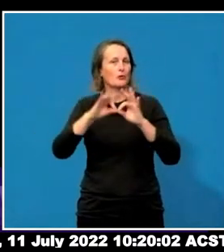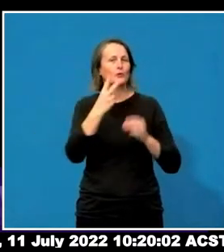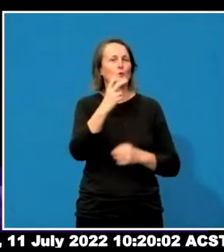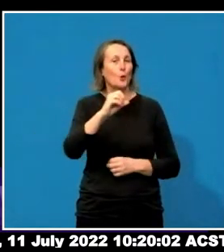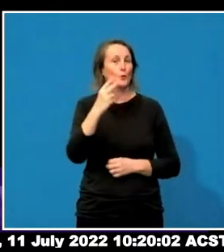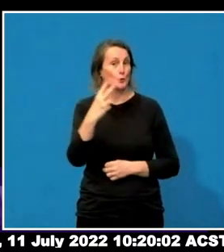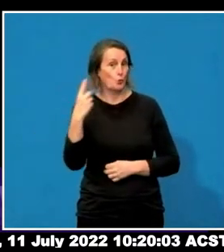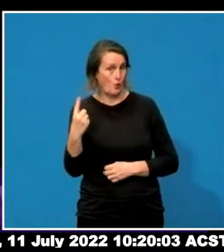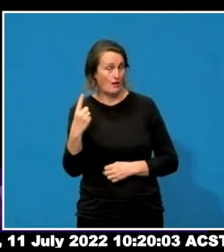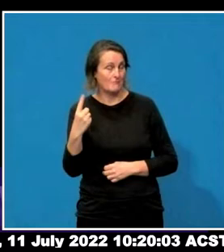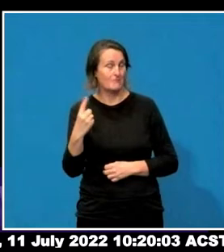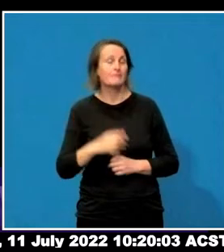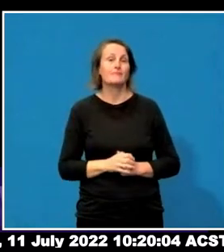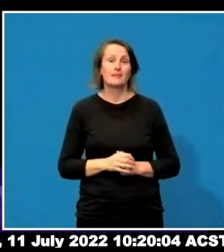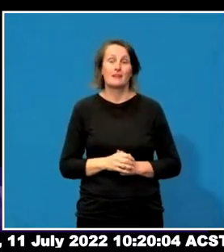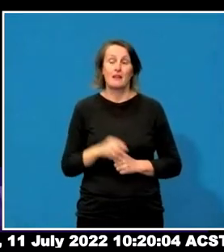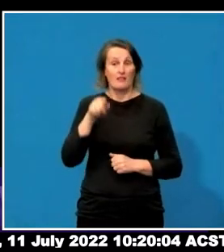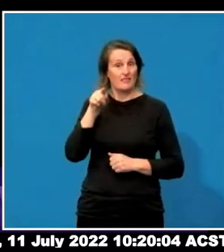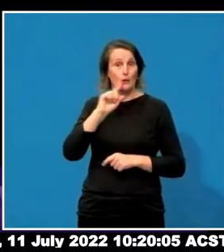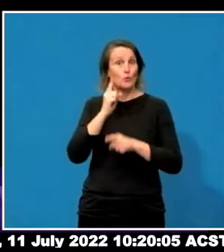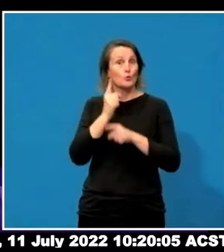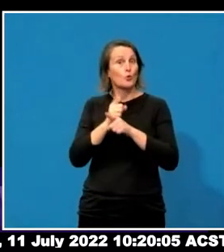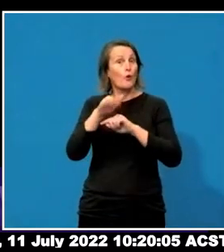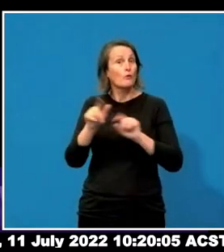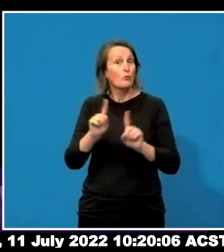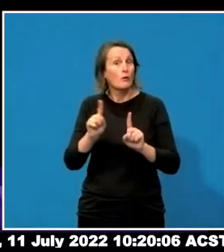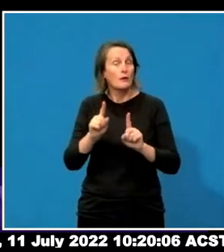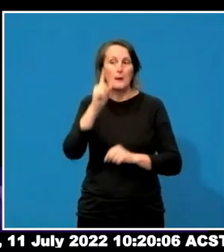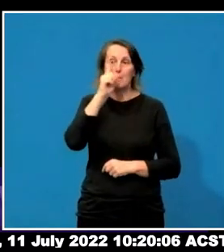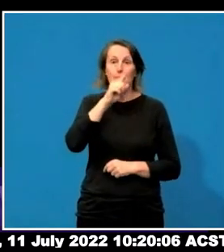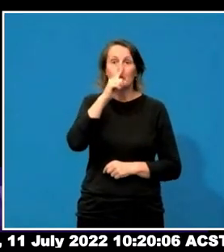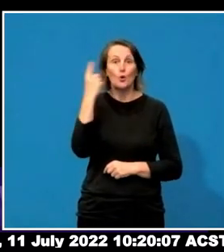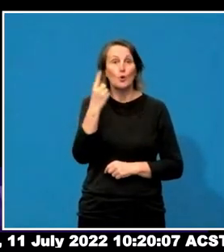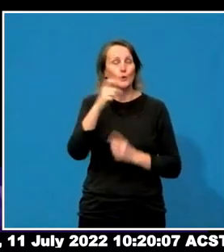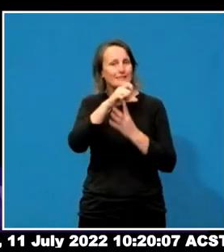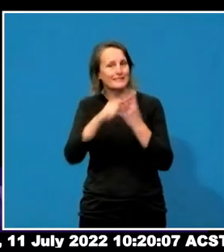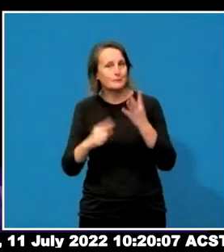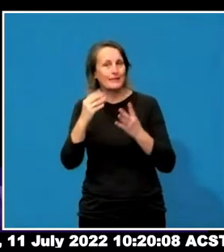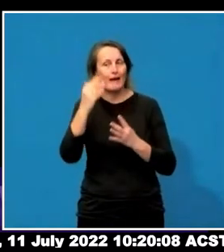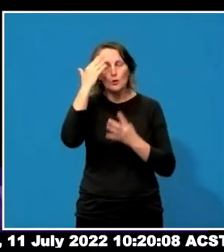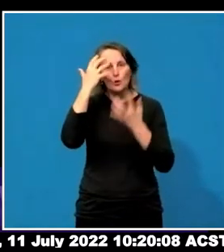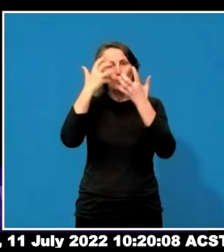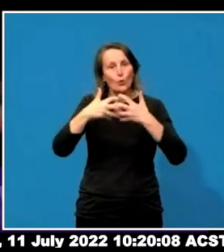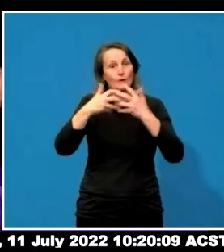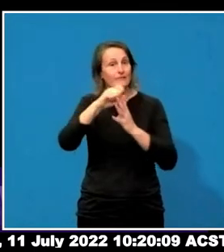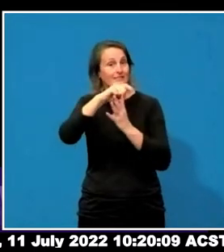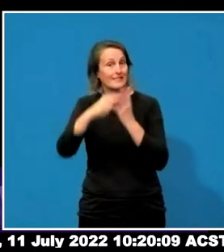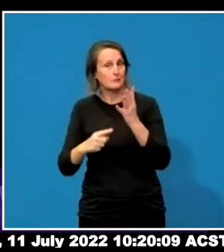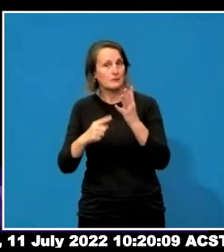example, investigated the experiences of people with cognitive disability in the criminal justice system.